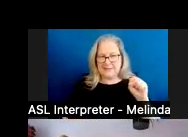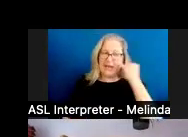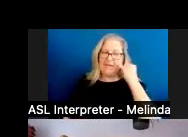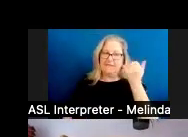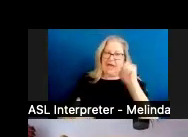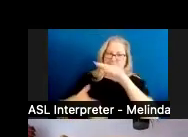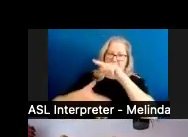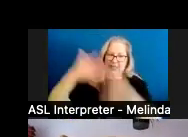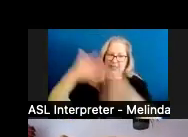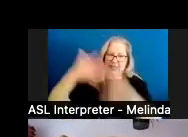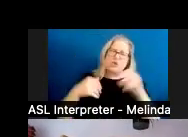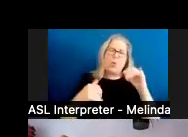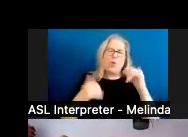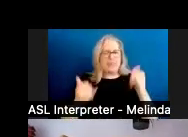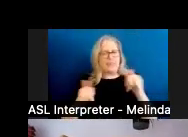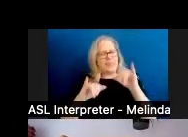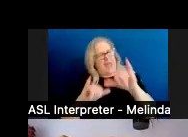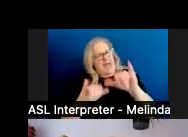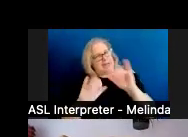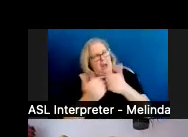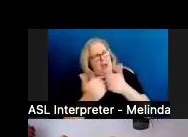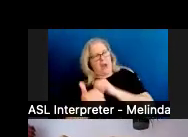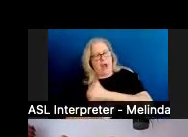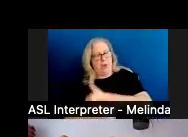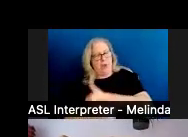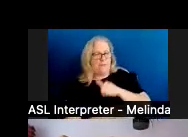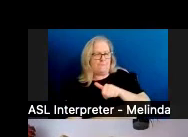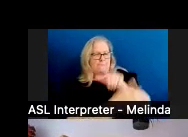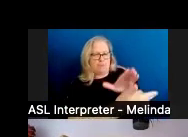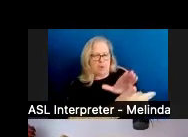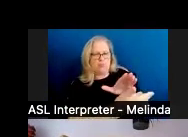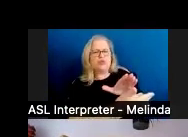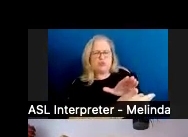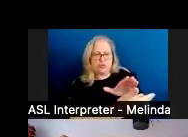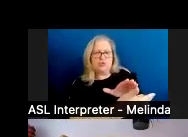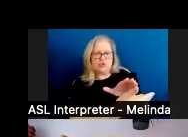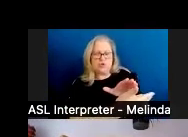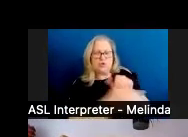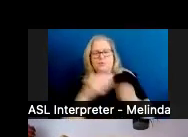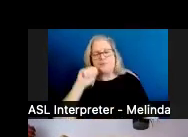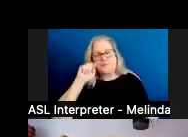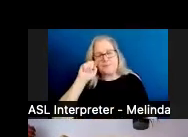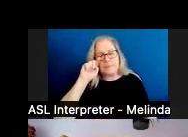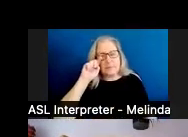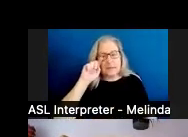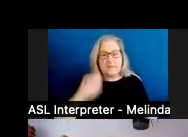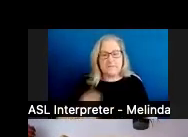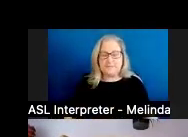So that's kind of how we come at it and what we're looking for when we deal with these complex situations.